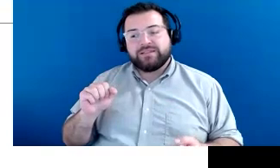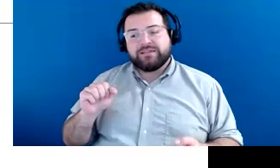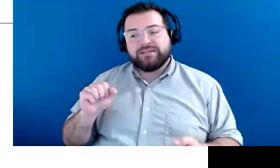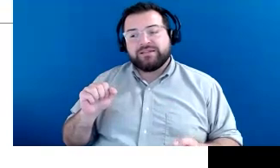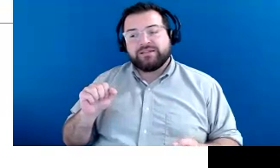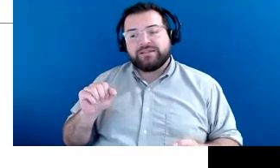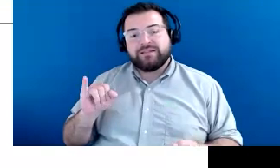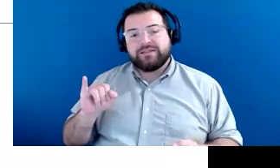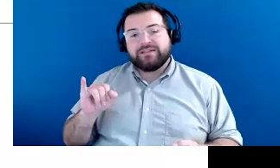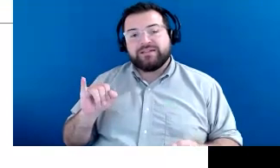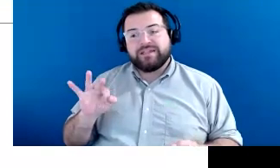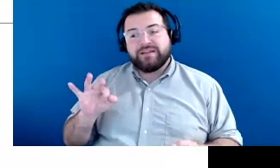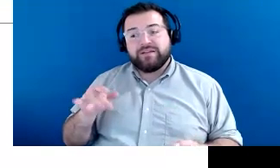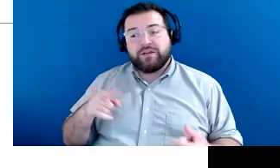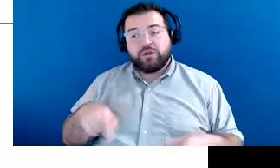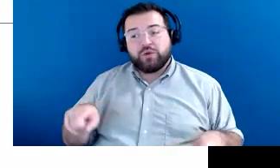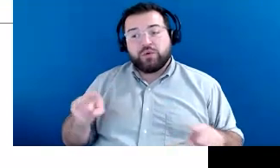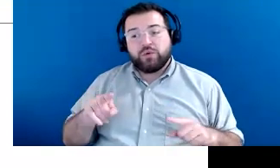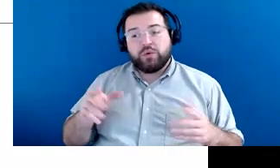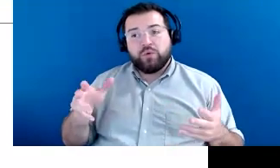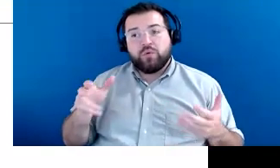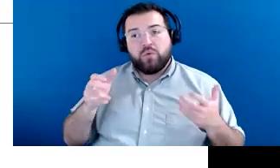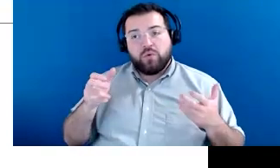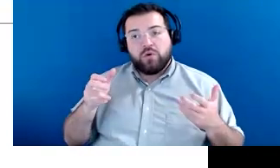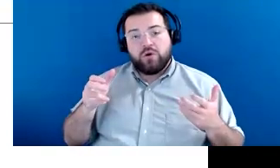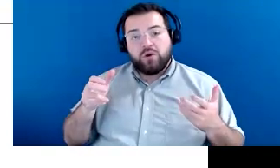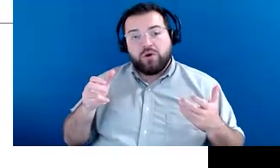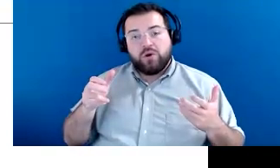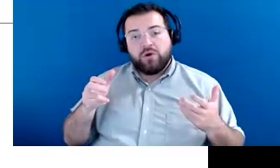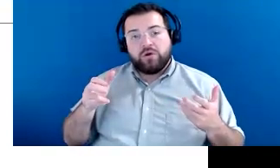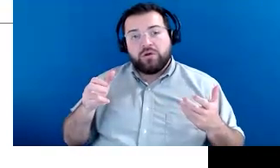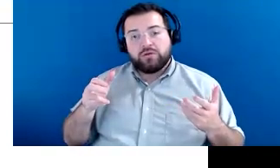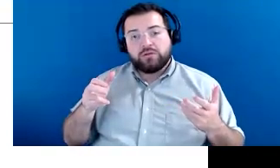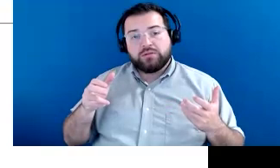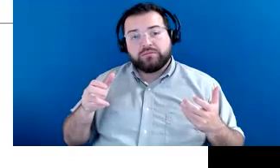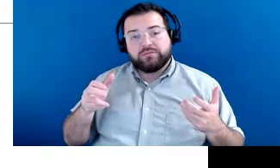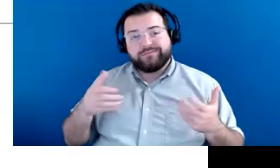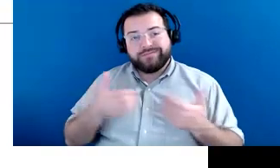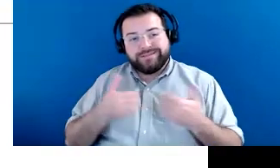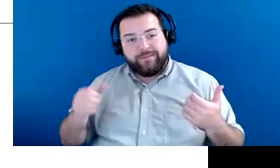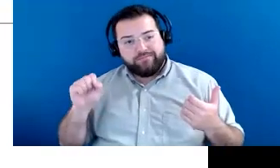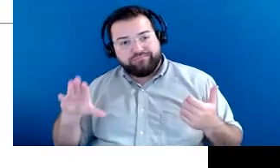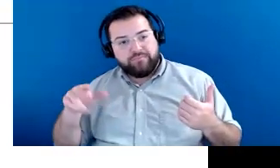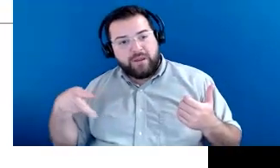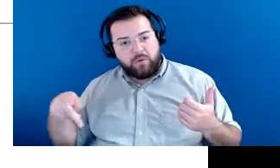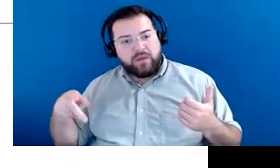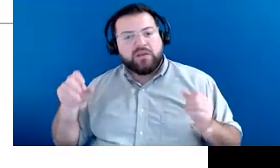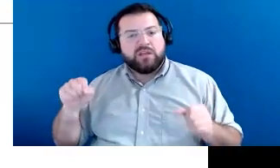If you would like it, you know, separately, you know, again, just, email us